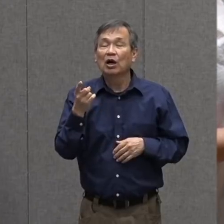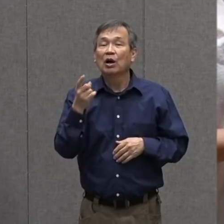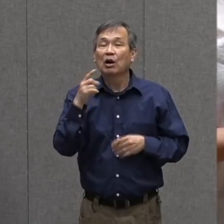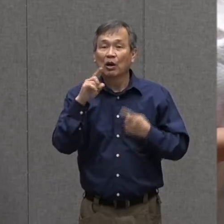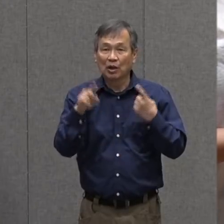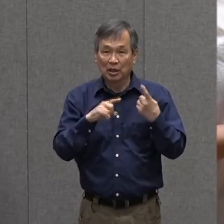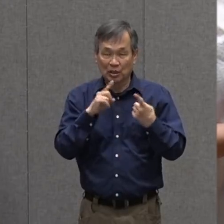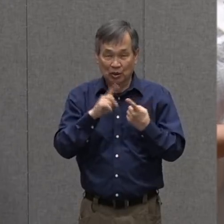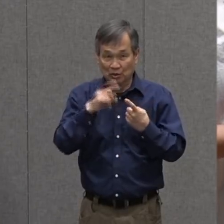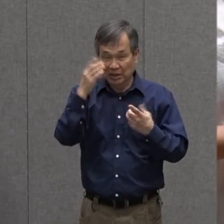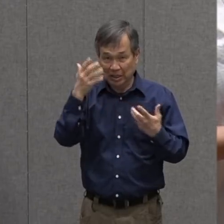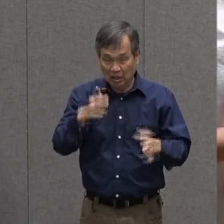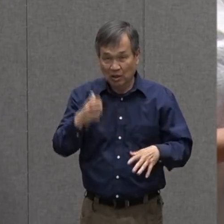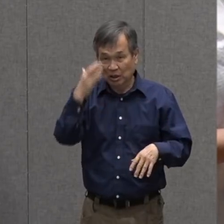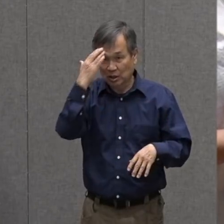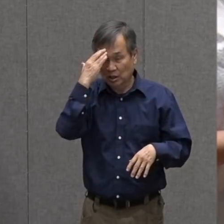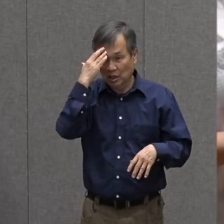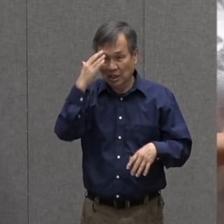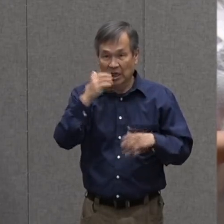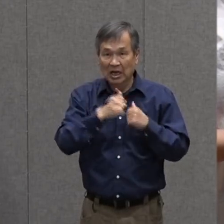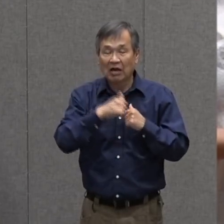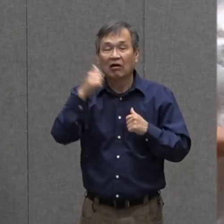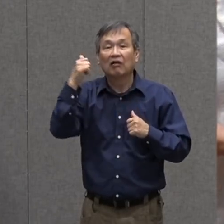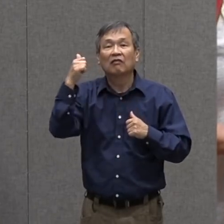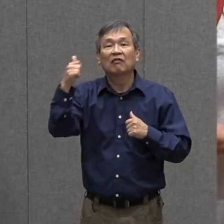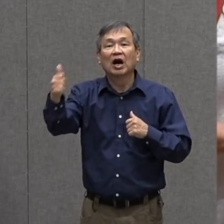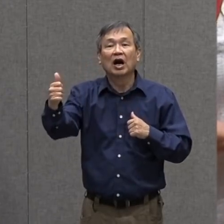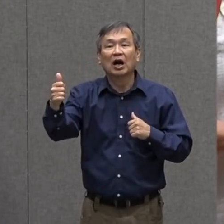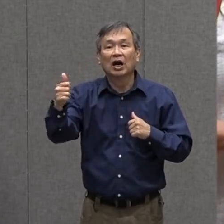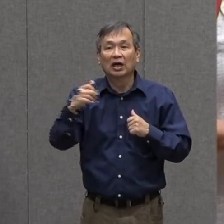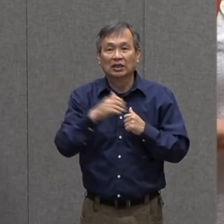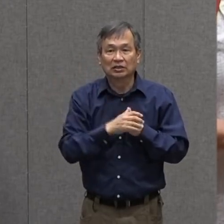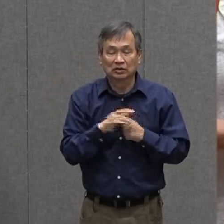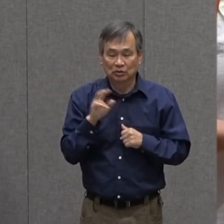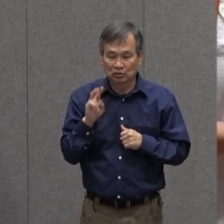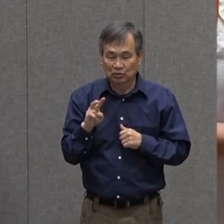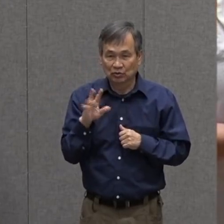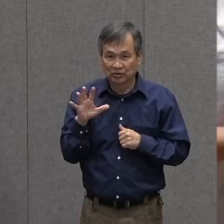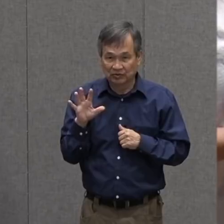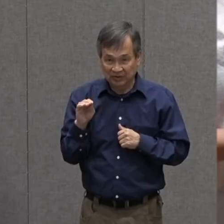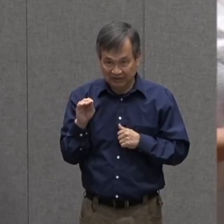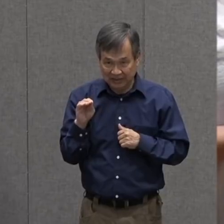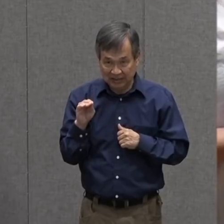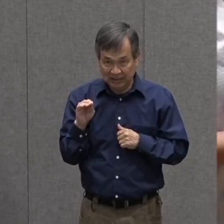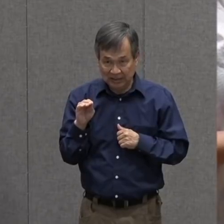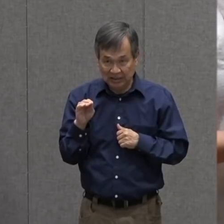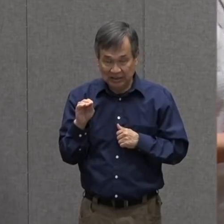we already know, how far is it gonna be to get to 250 between these numbers?